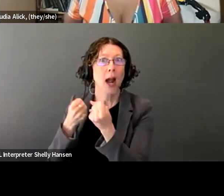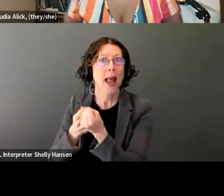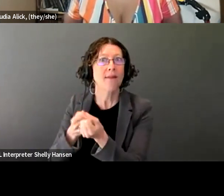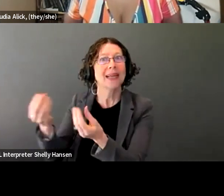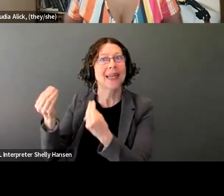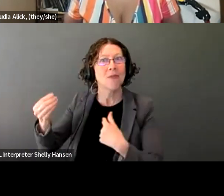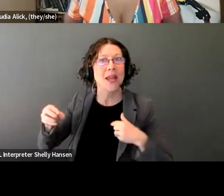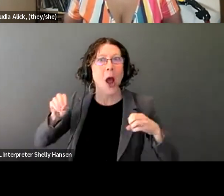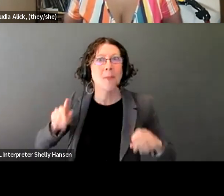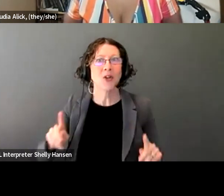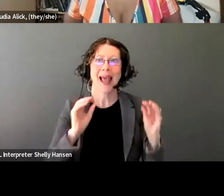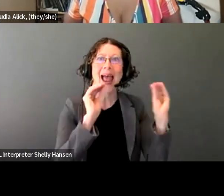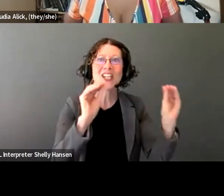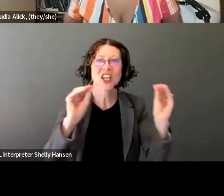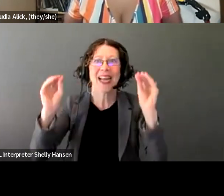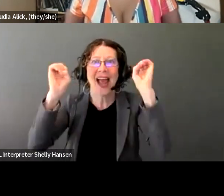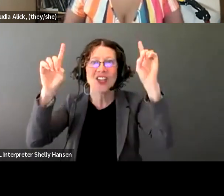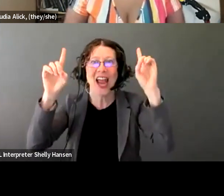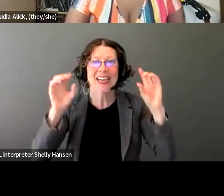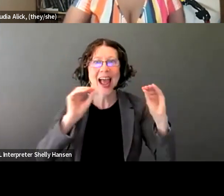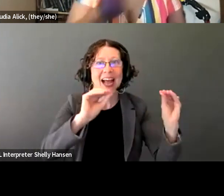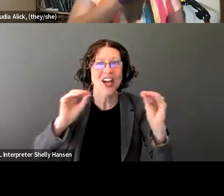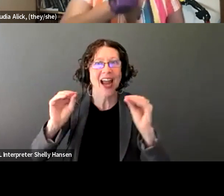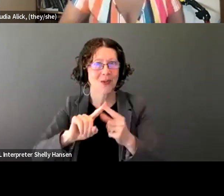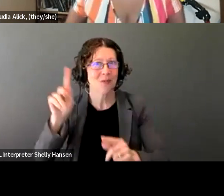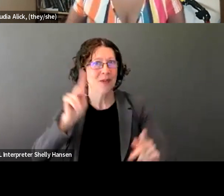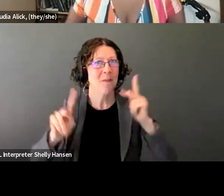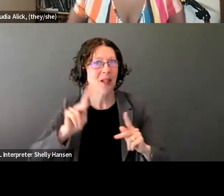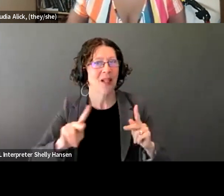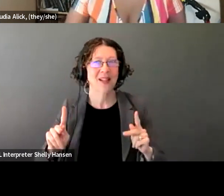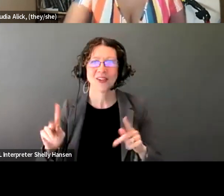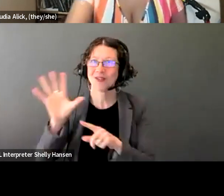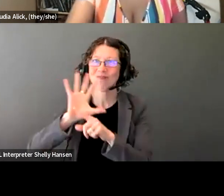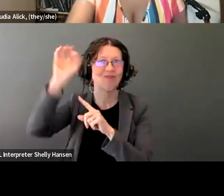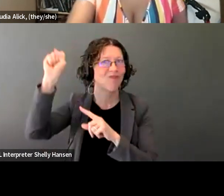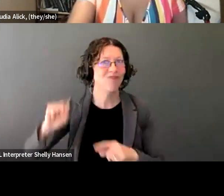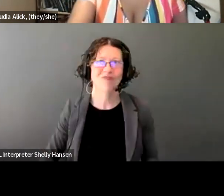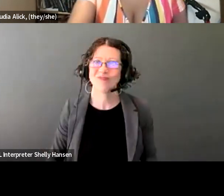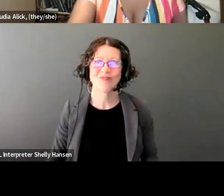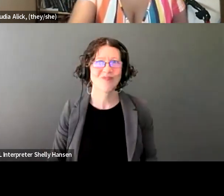people.